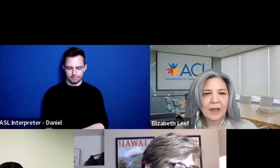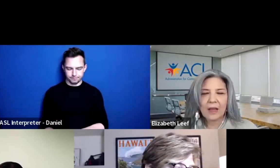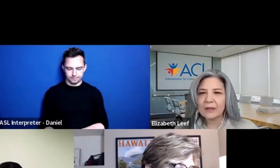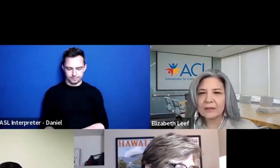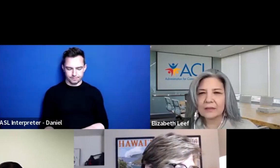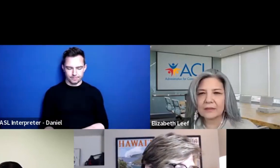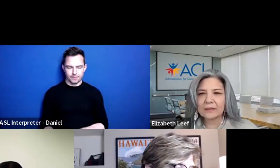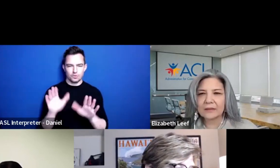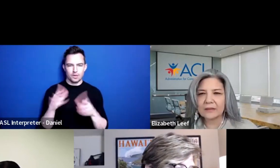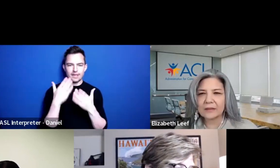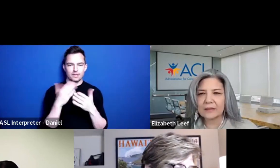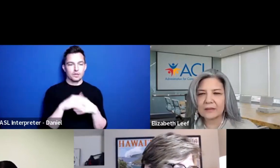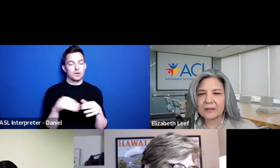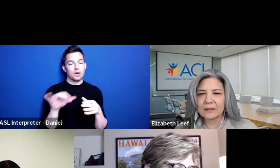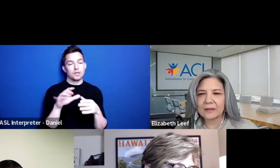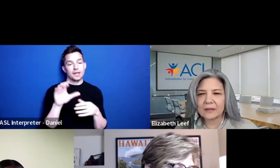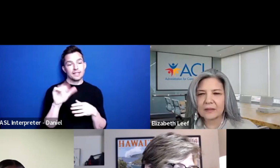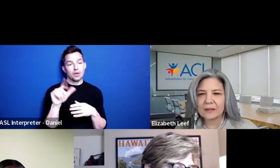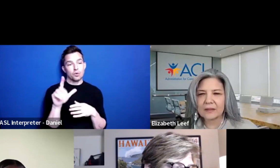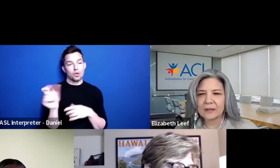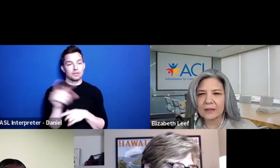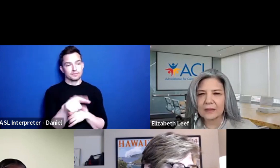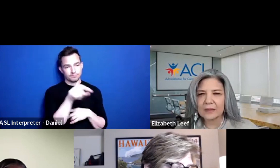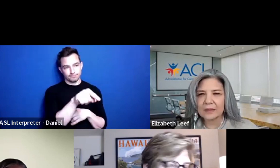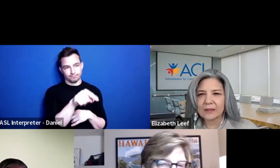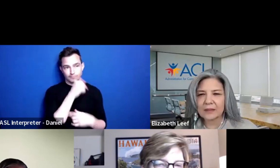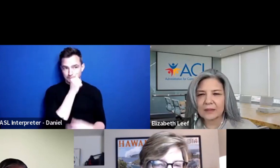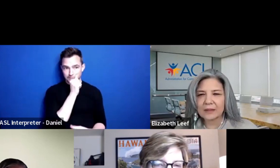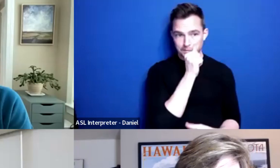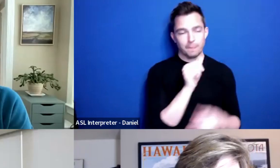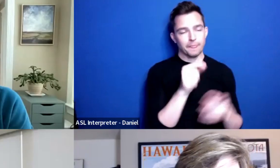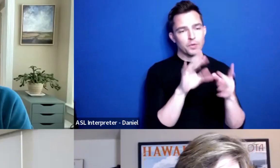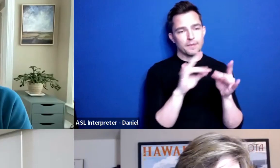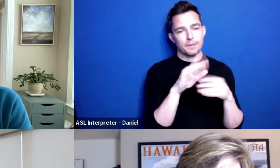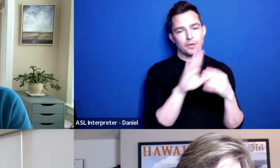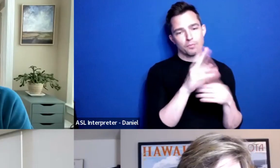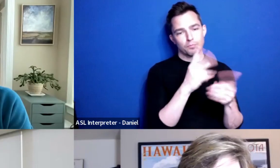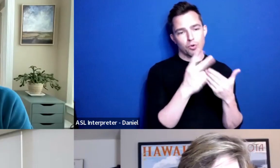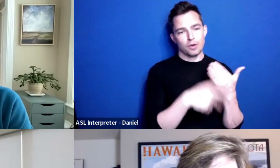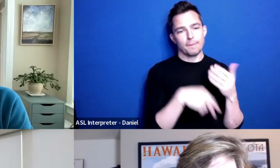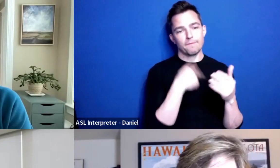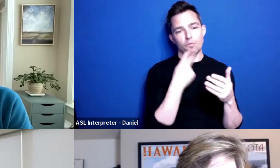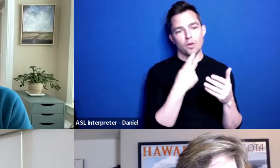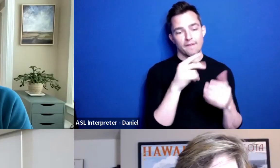And then, Carole, you had mentioned about your program voices, which person putting the